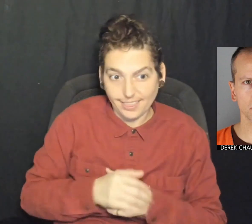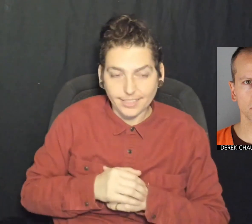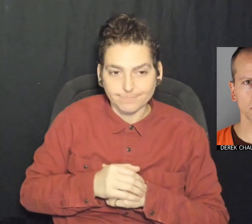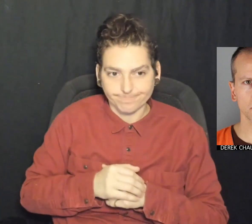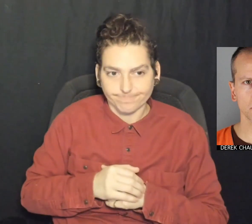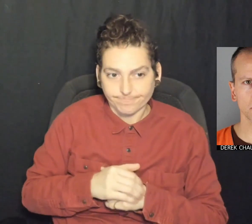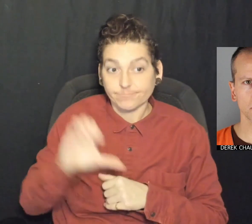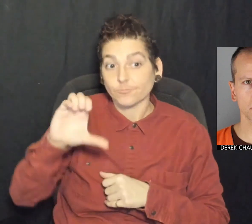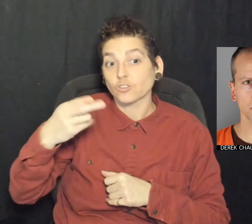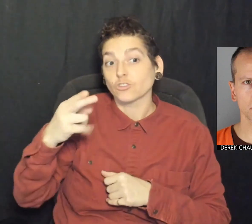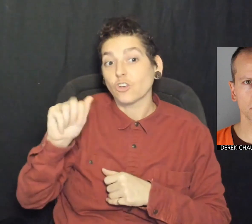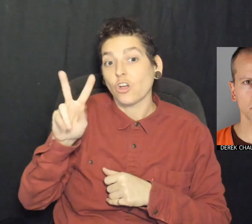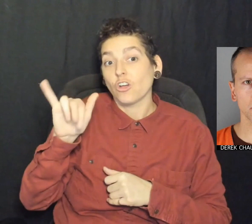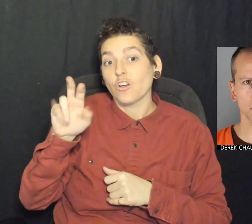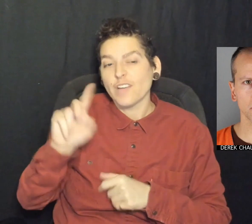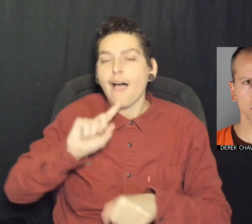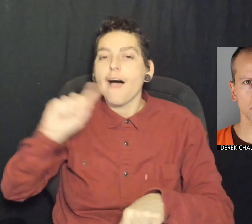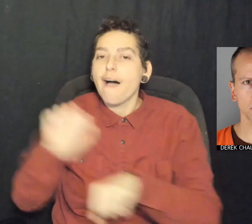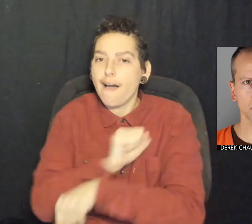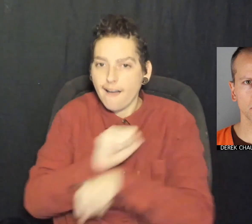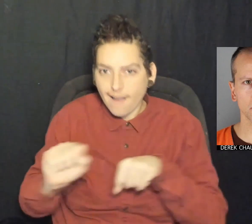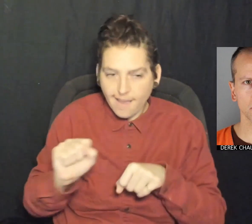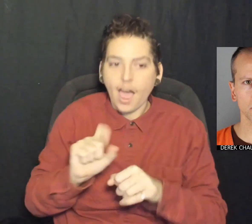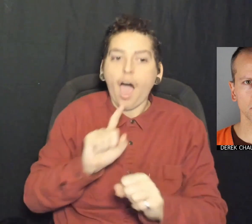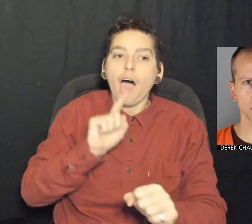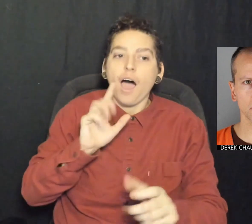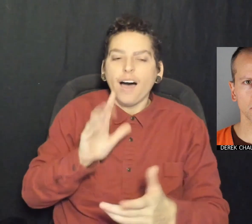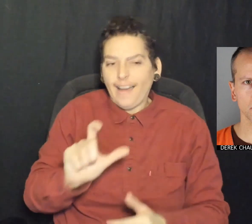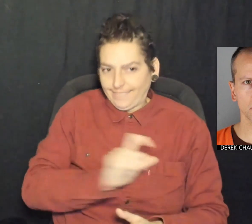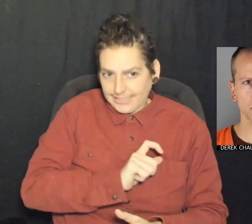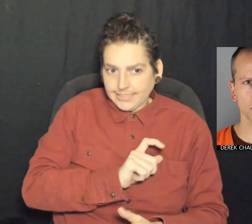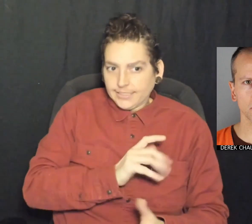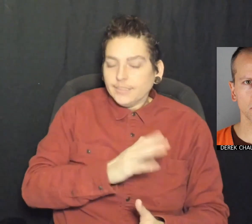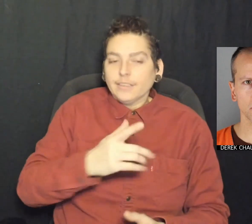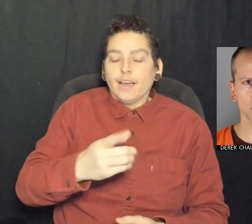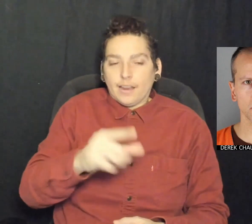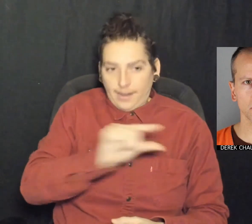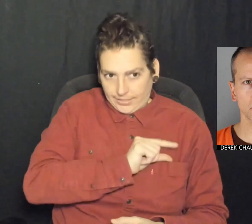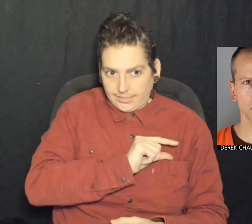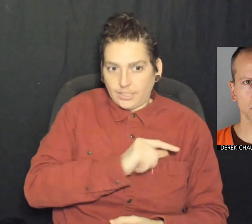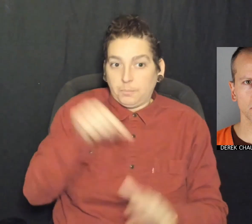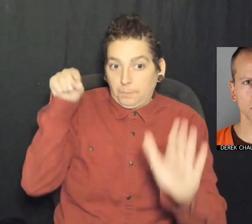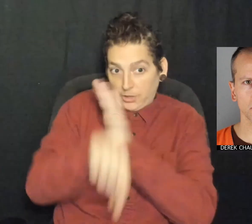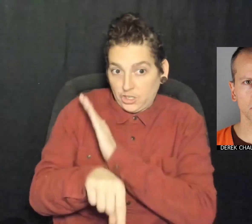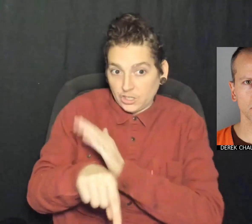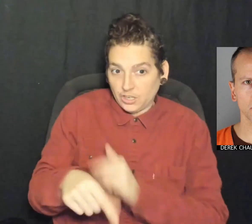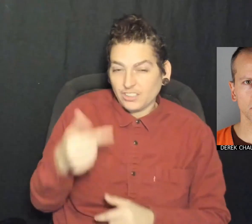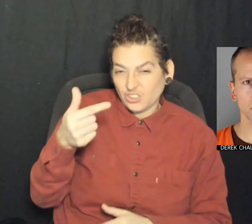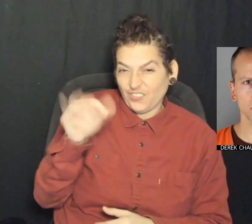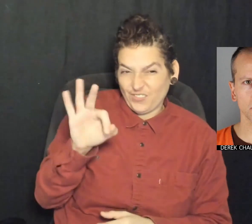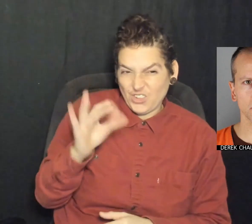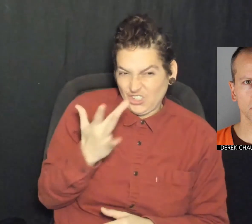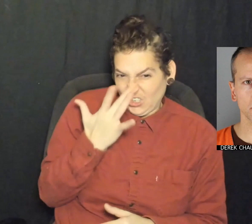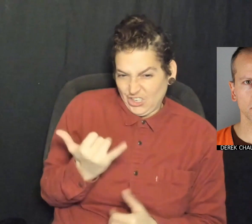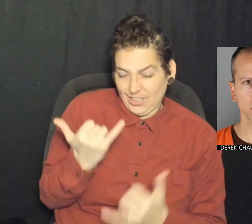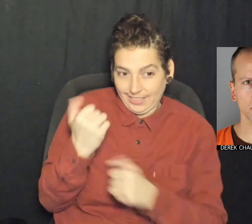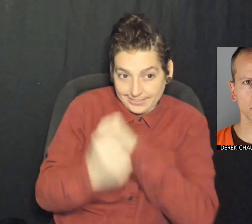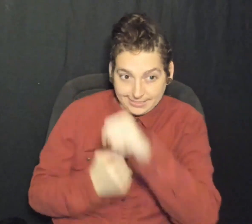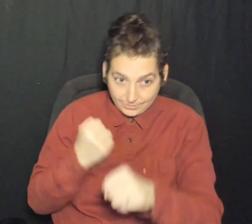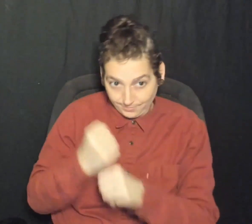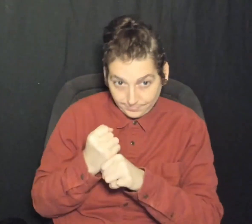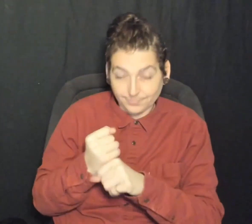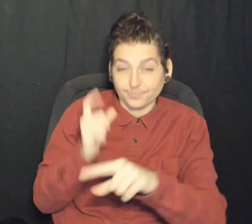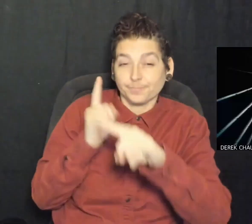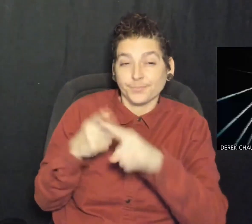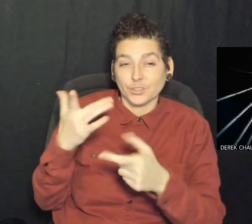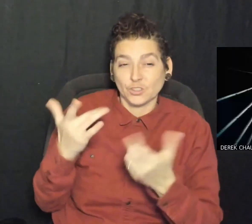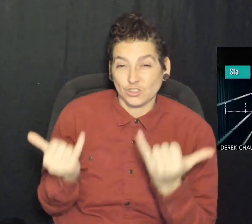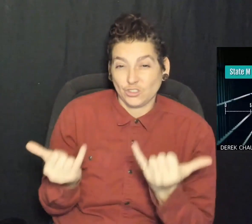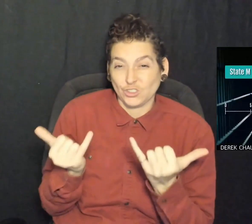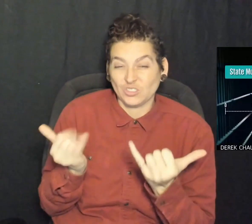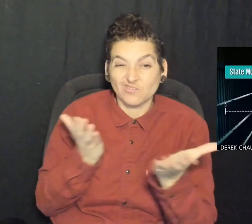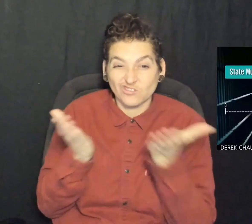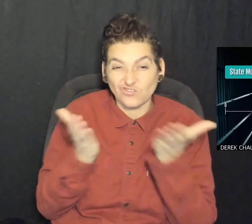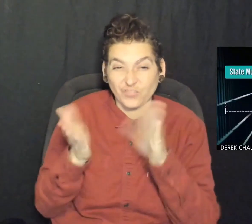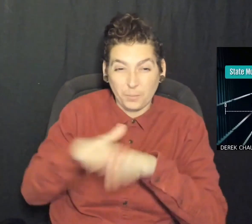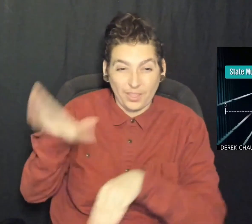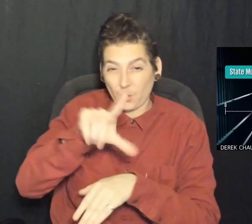Floyd's death Chauvin was convicted of murdering Floyd earlier this year and is currently serving